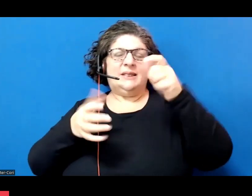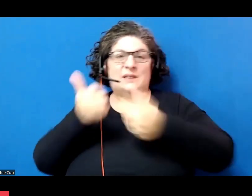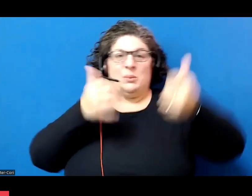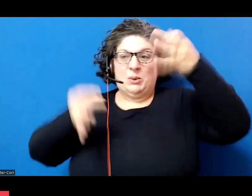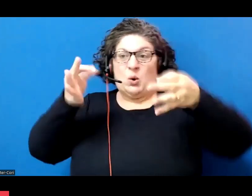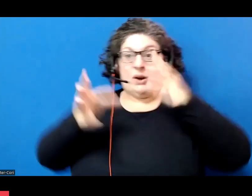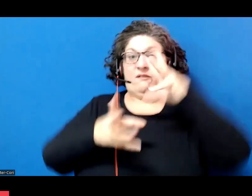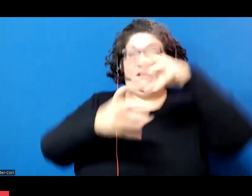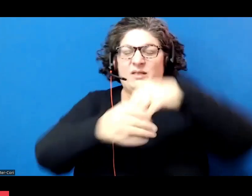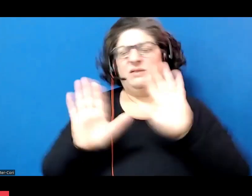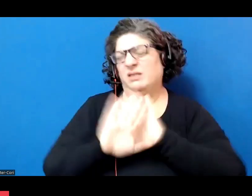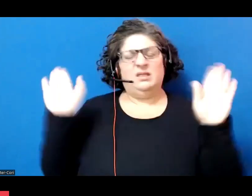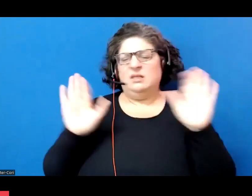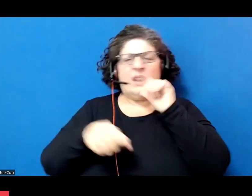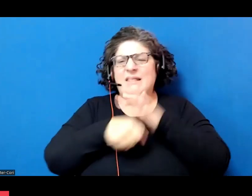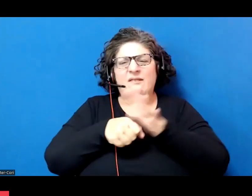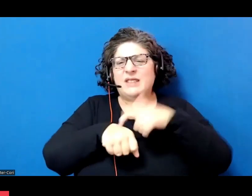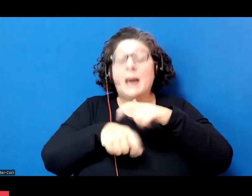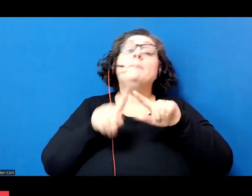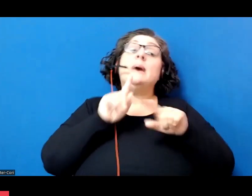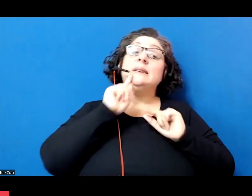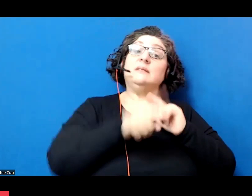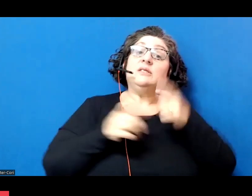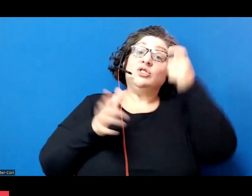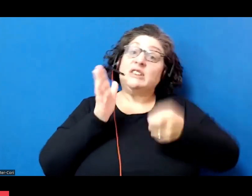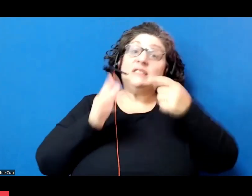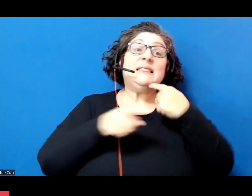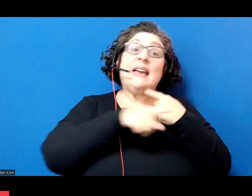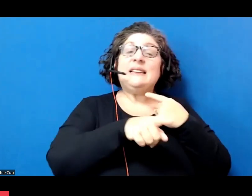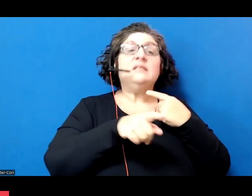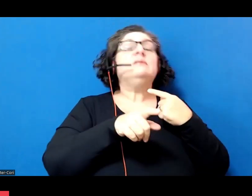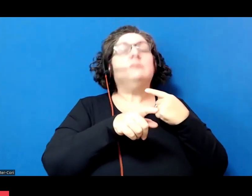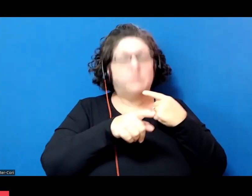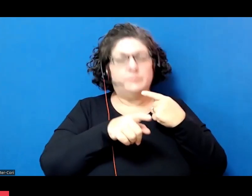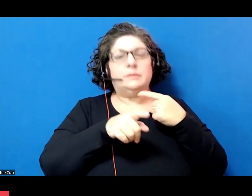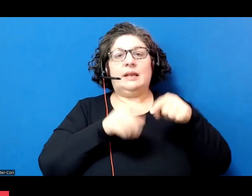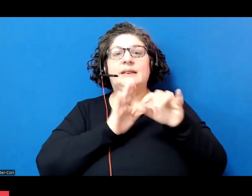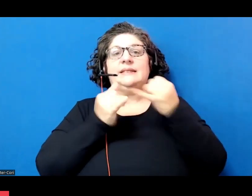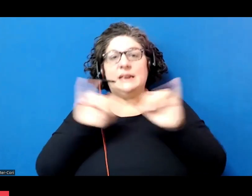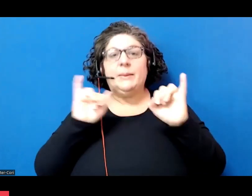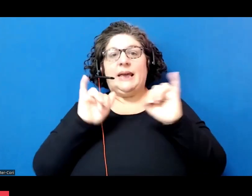But Justice Kavanaugh did say this independent state legislature theory is important.